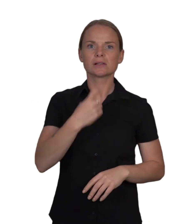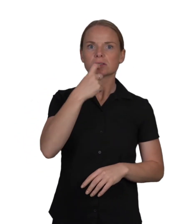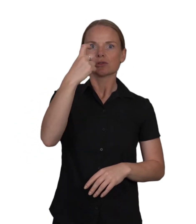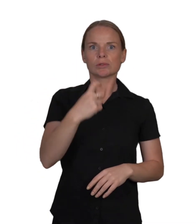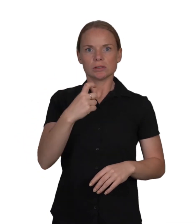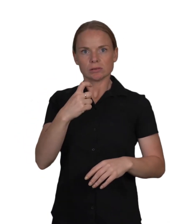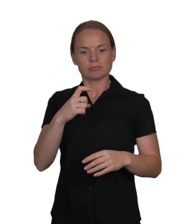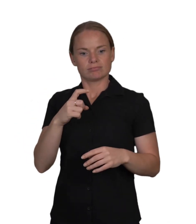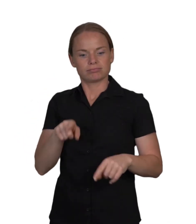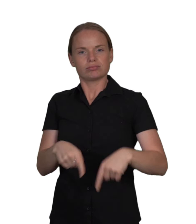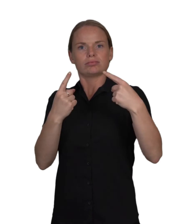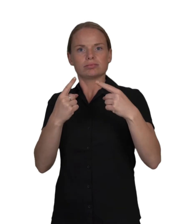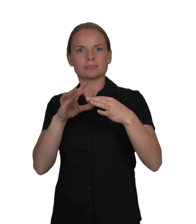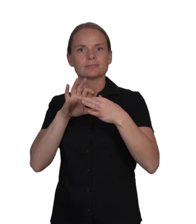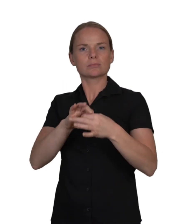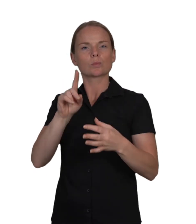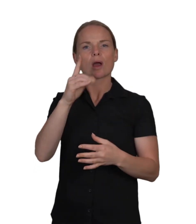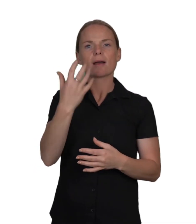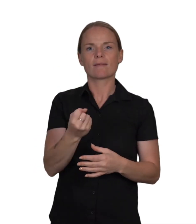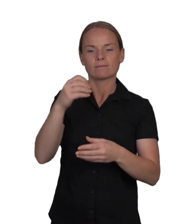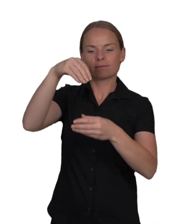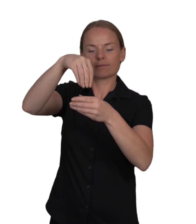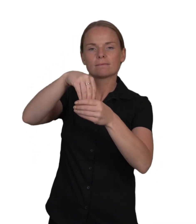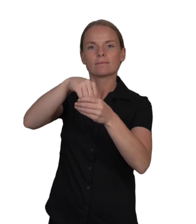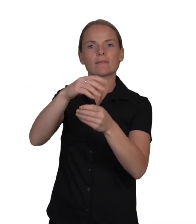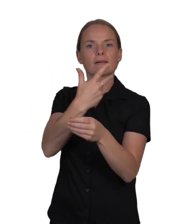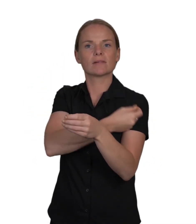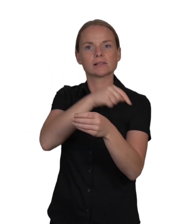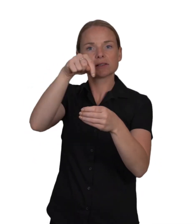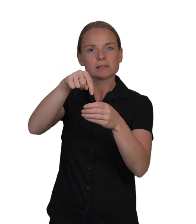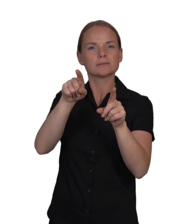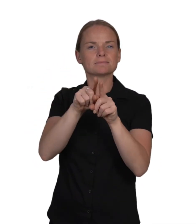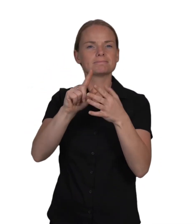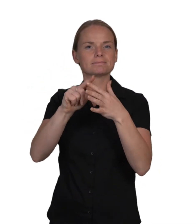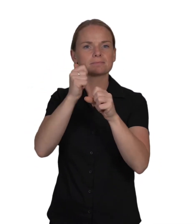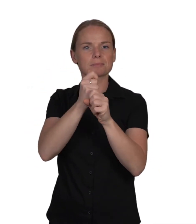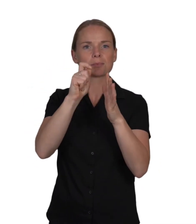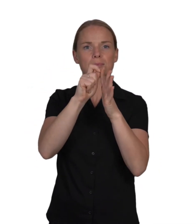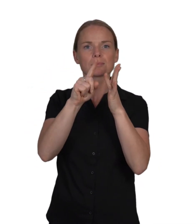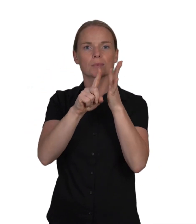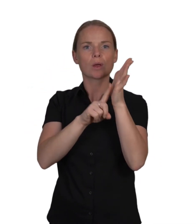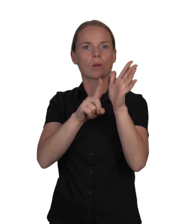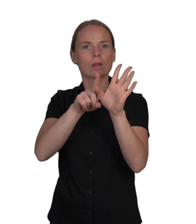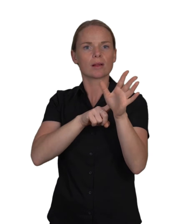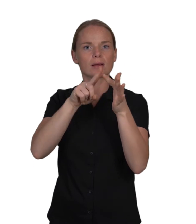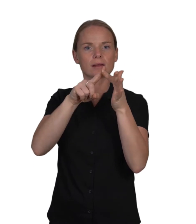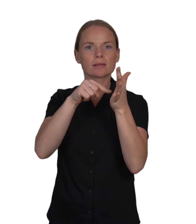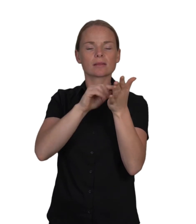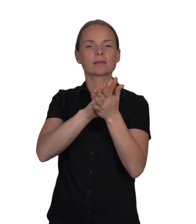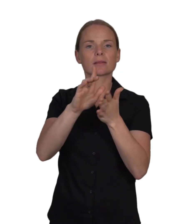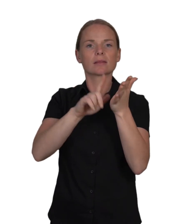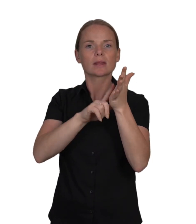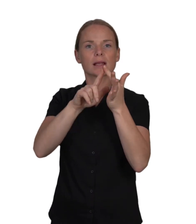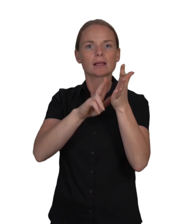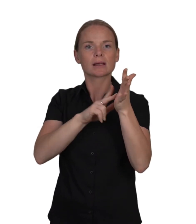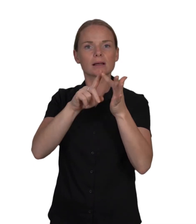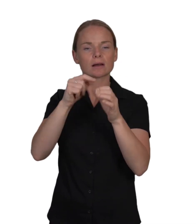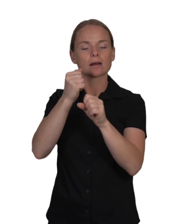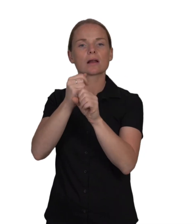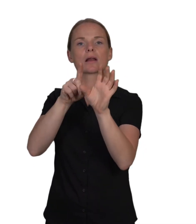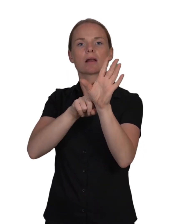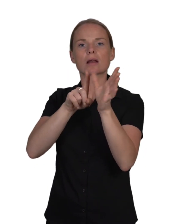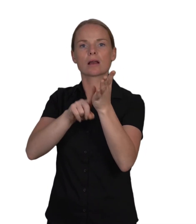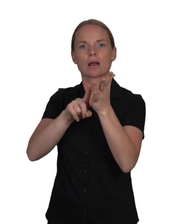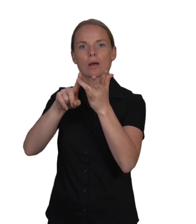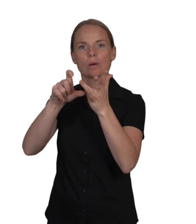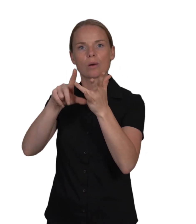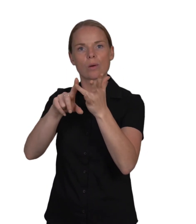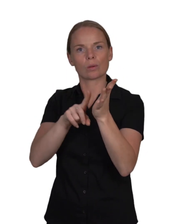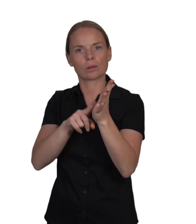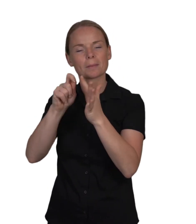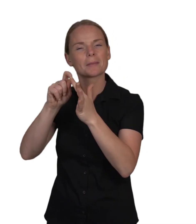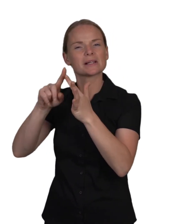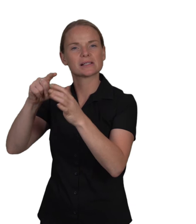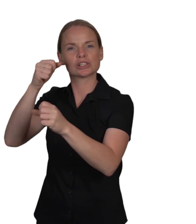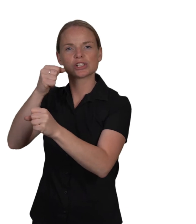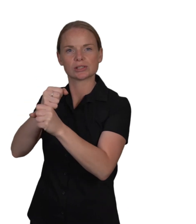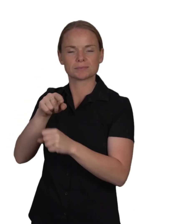anaphylaxis after exposure to any component of the vaccine, including polyethylene glycol (PEG)